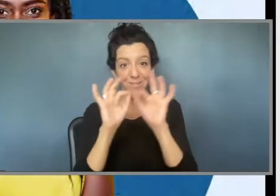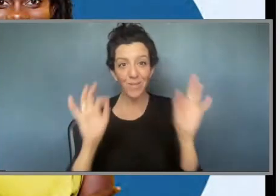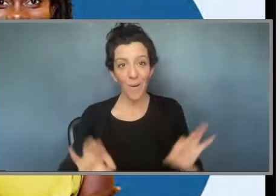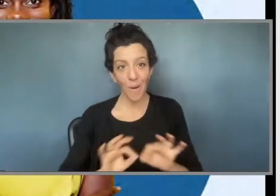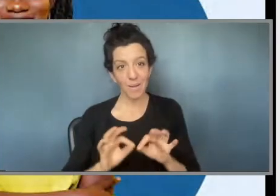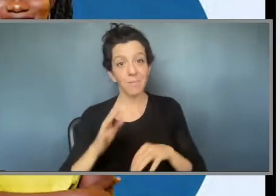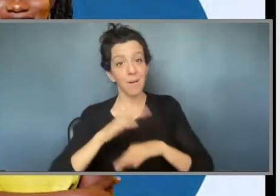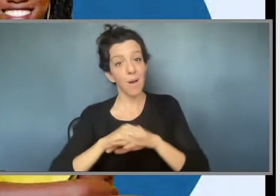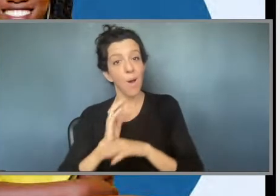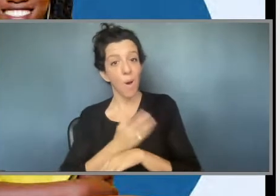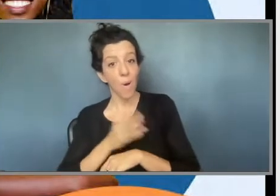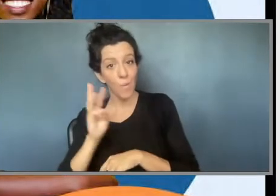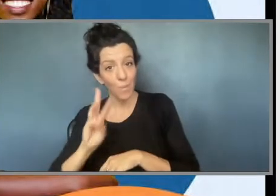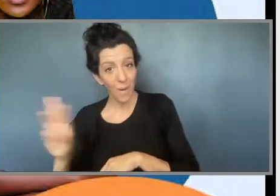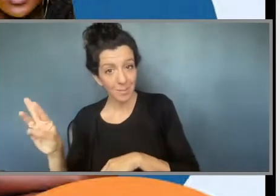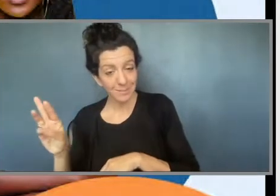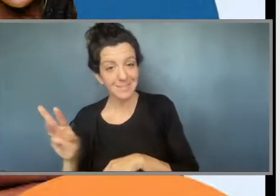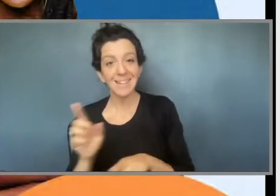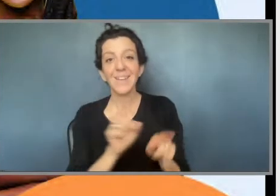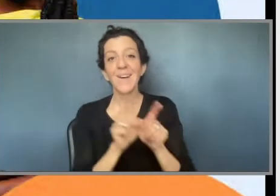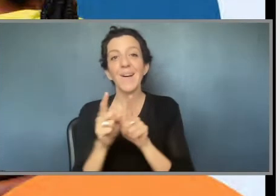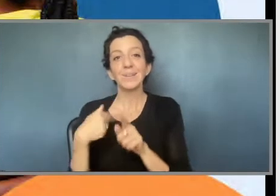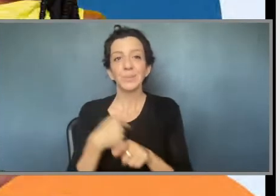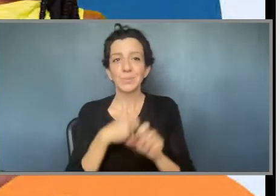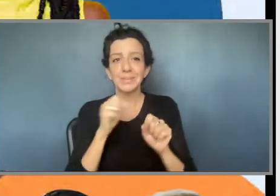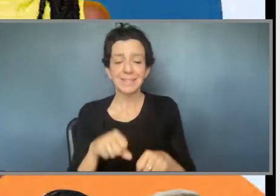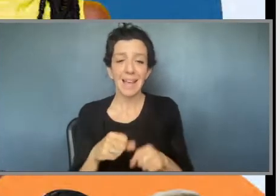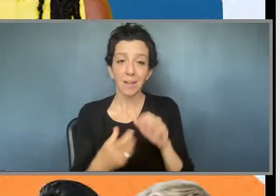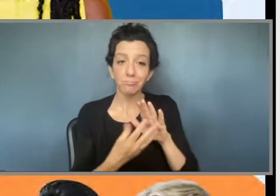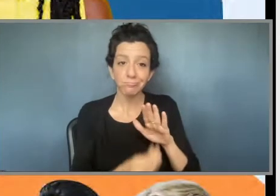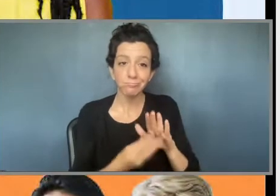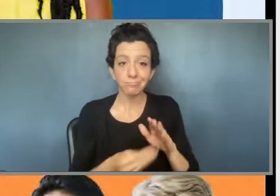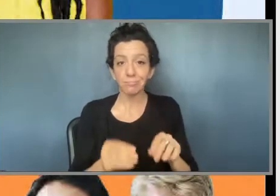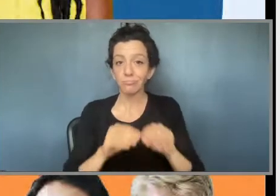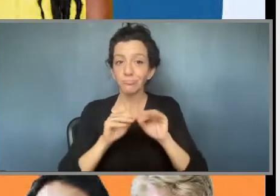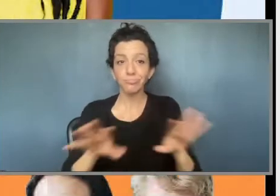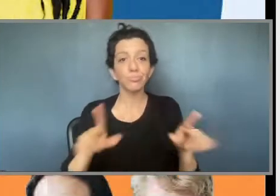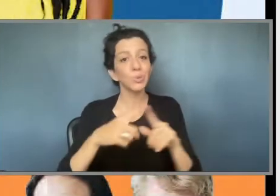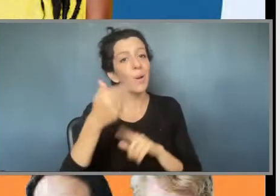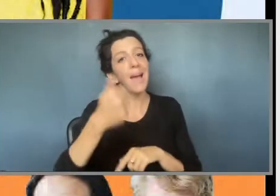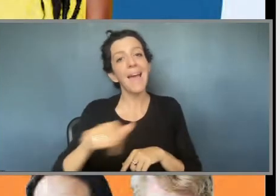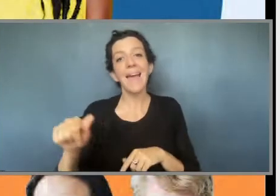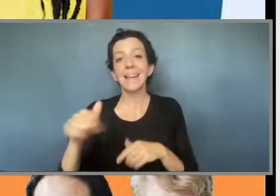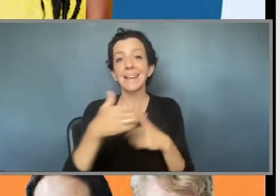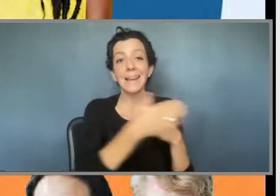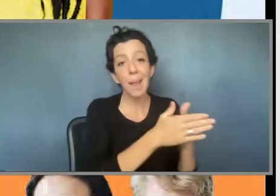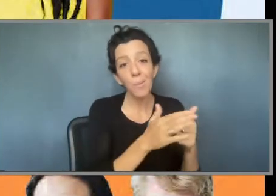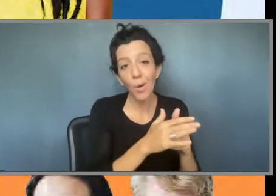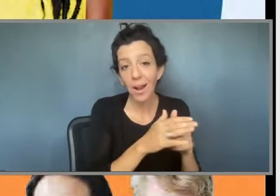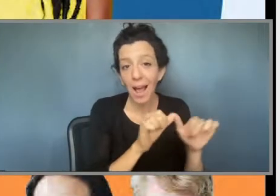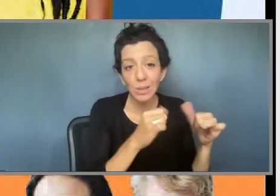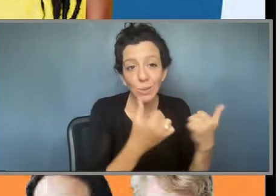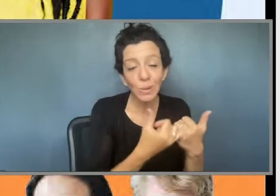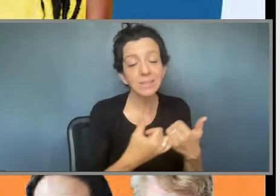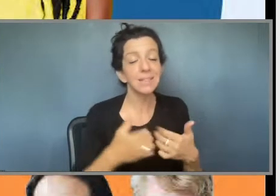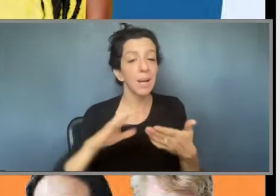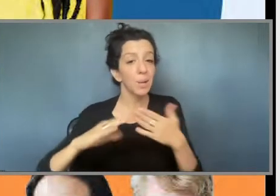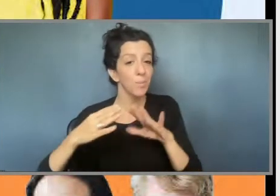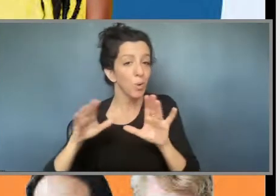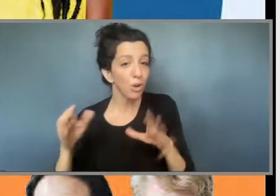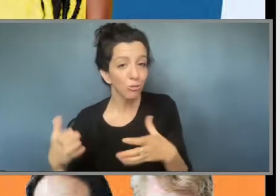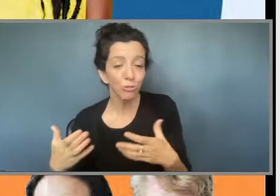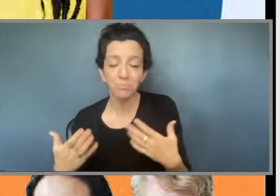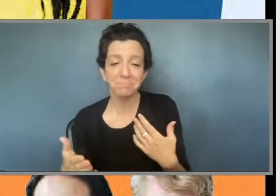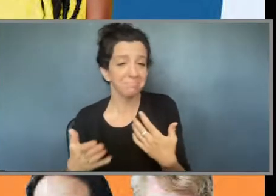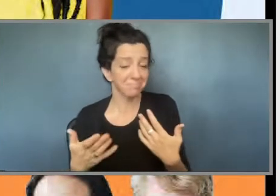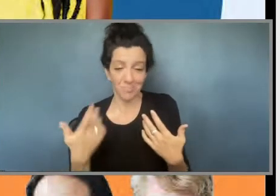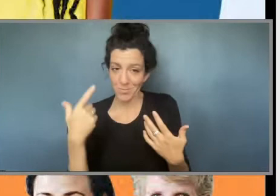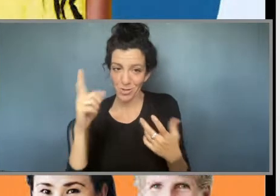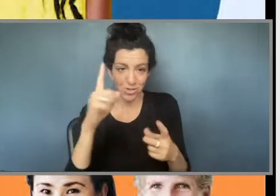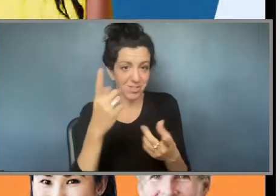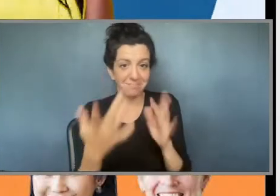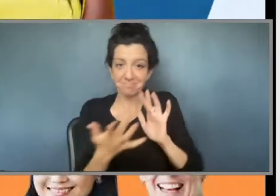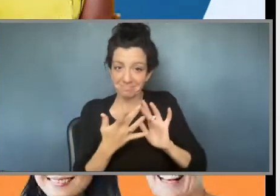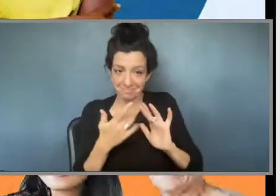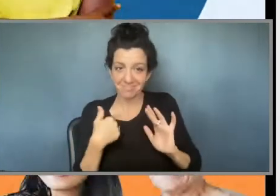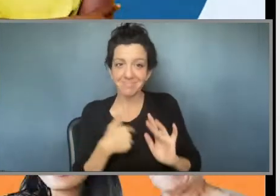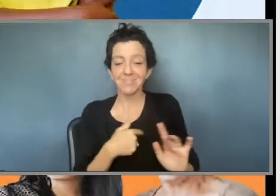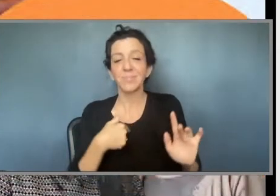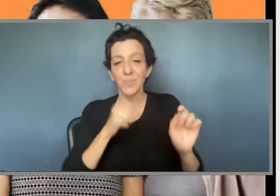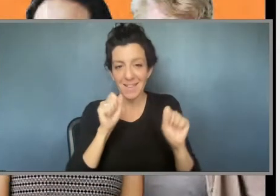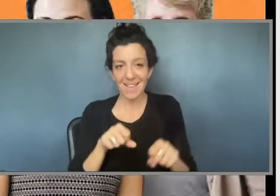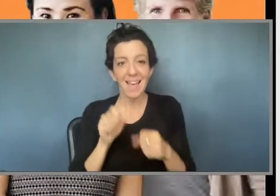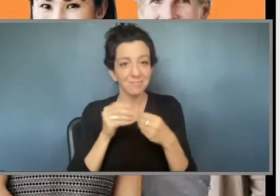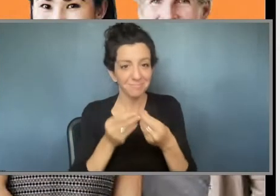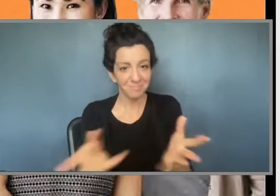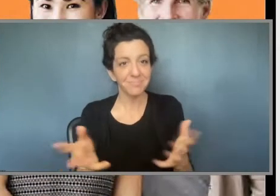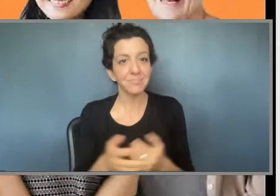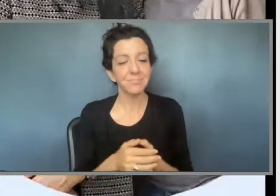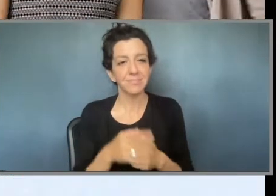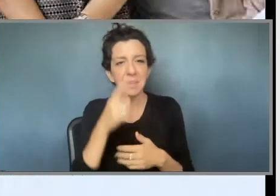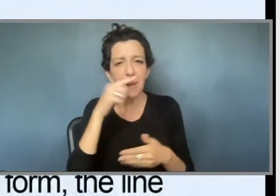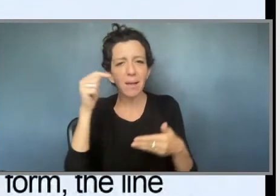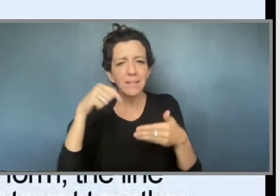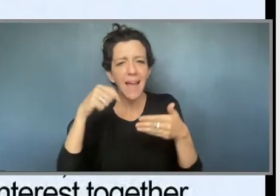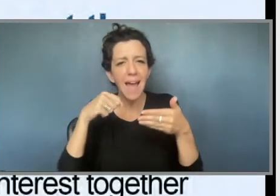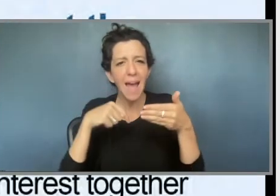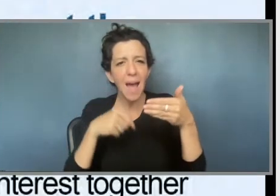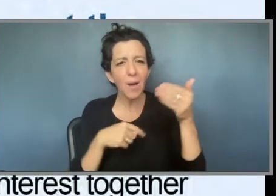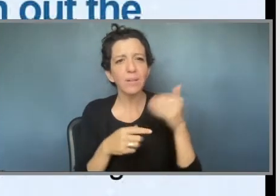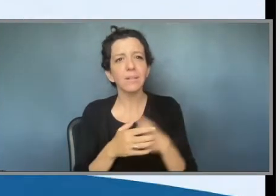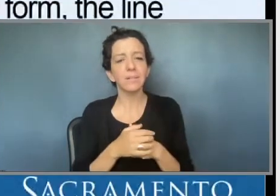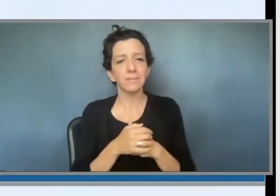Studio: So we have this great form that's available on our website we're also happy to make copies and distribute them to